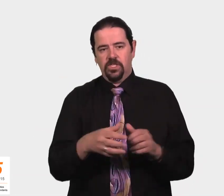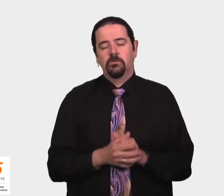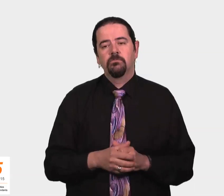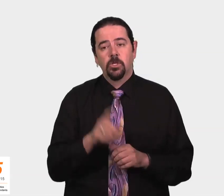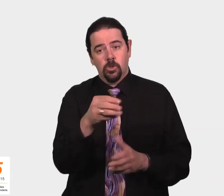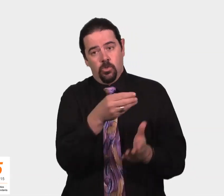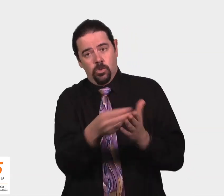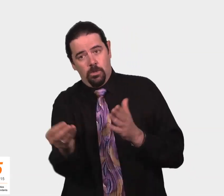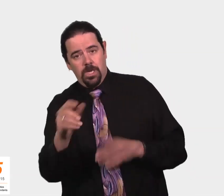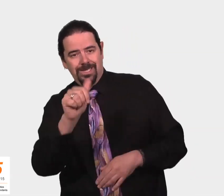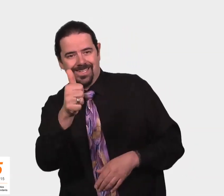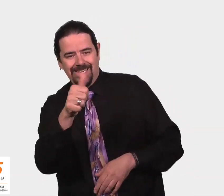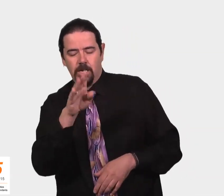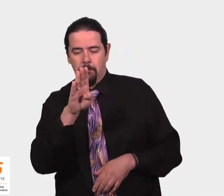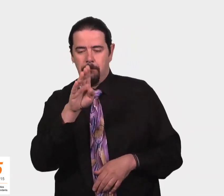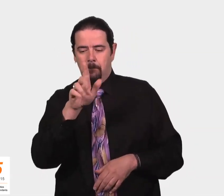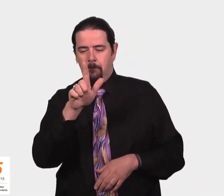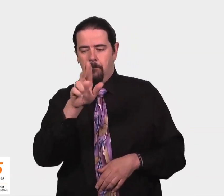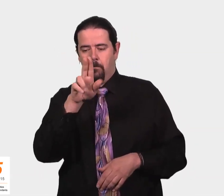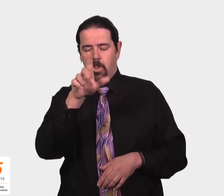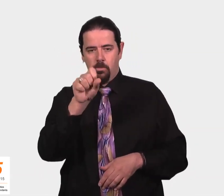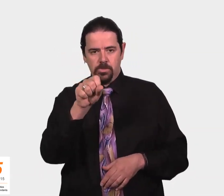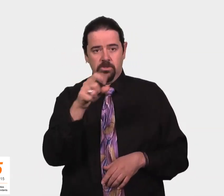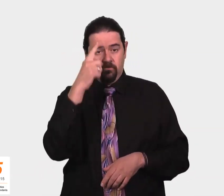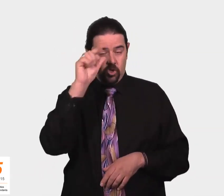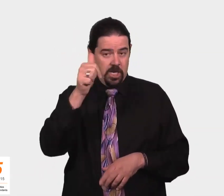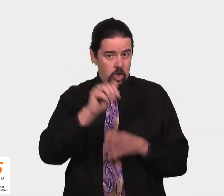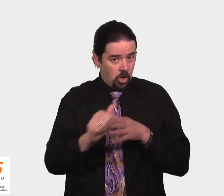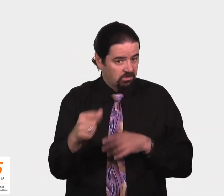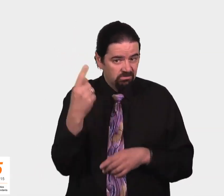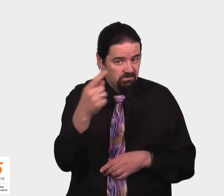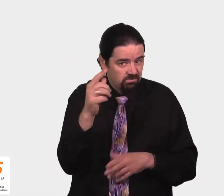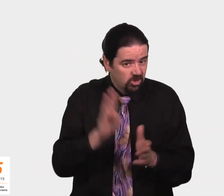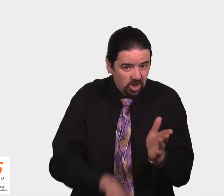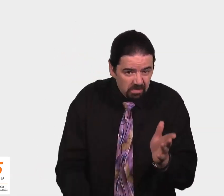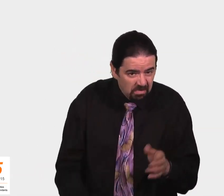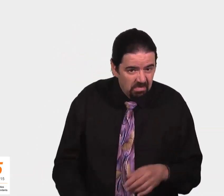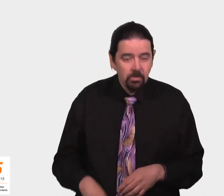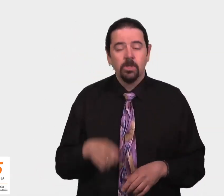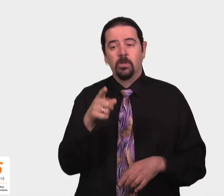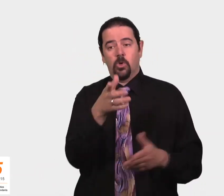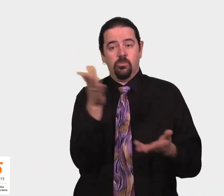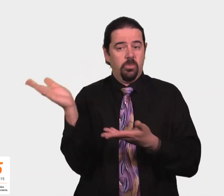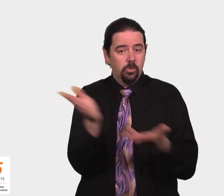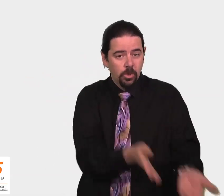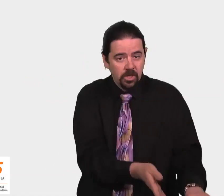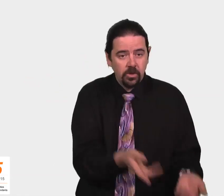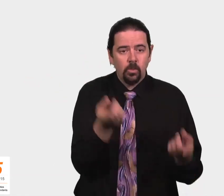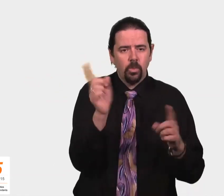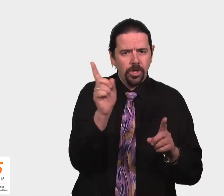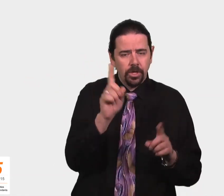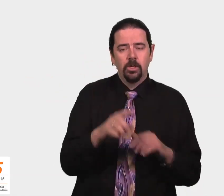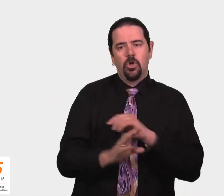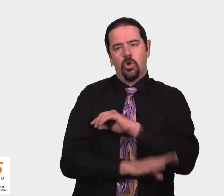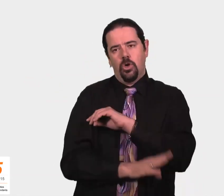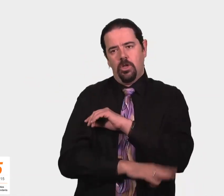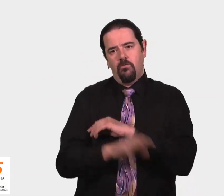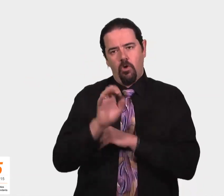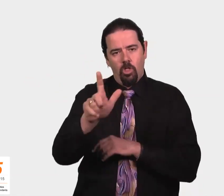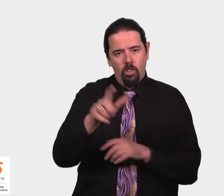Purchase 10 bulbs for only $10. Tulip Bulbs will be delivered in the early Fall 2015.